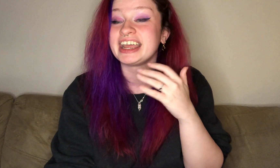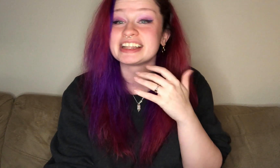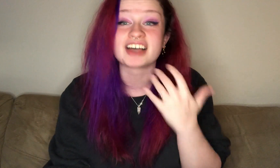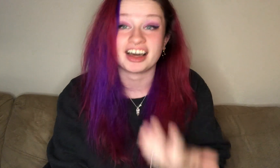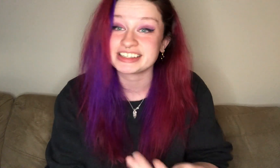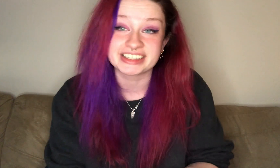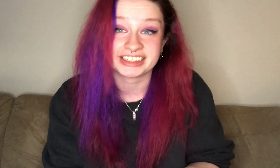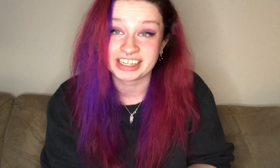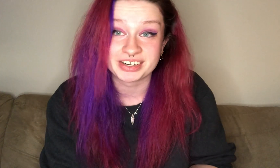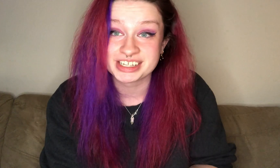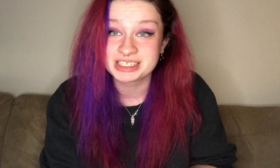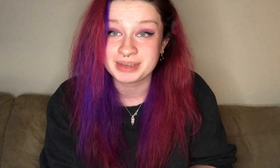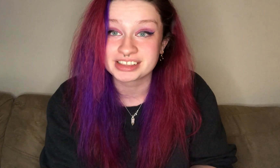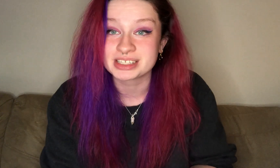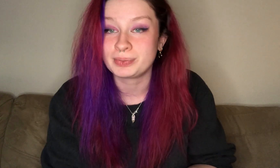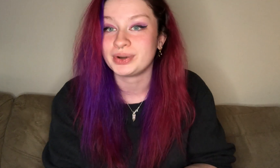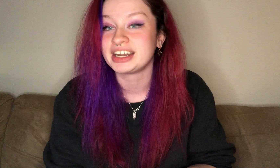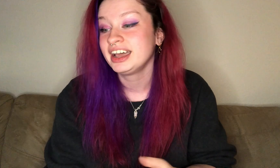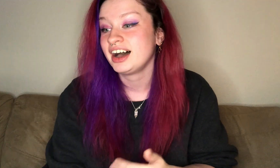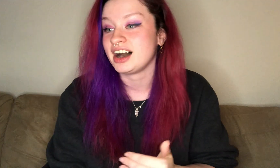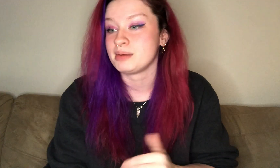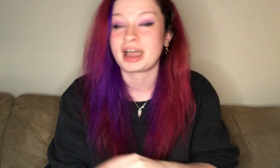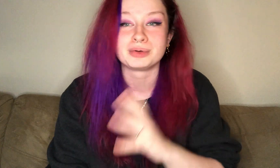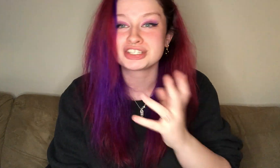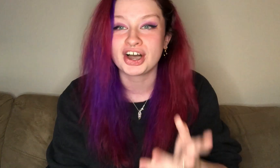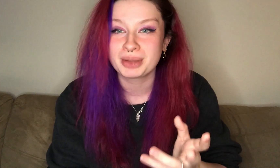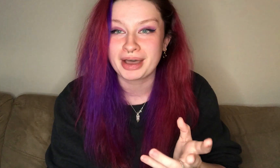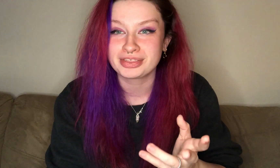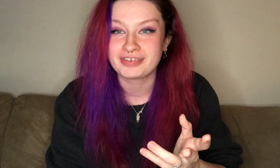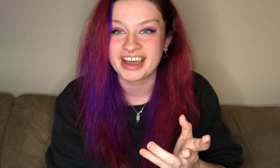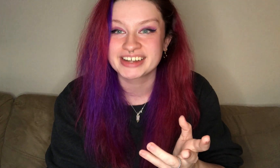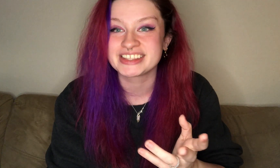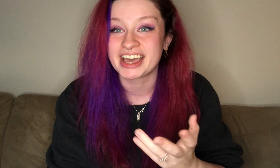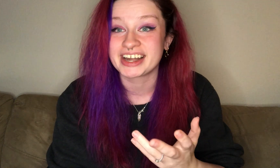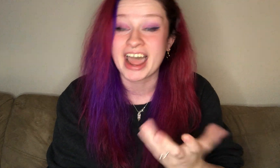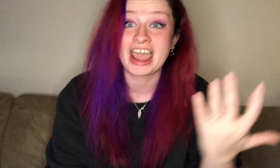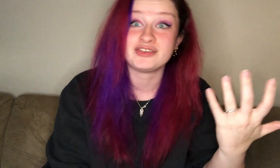it's honestly hilarious to me at this point i always talk about the fact that i have an